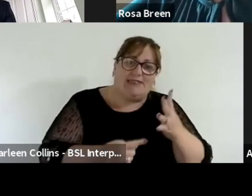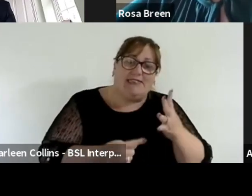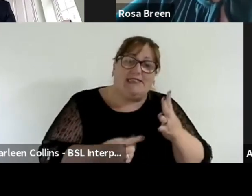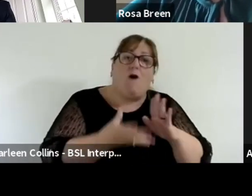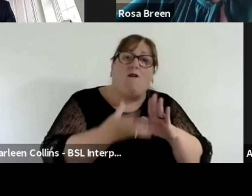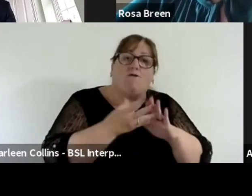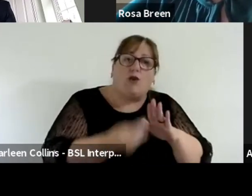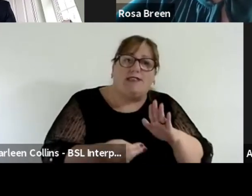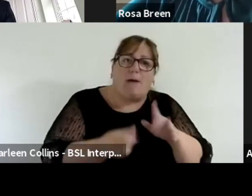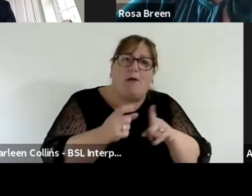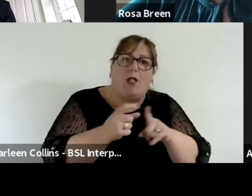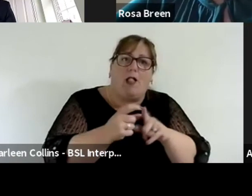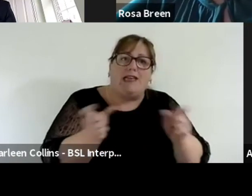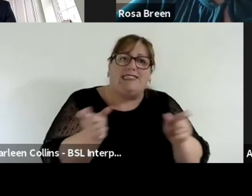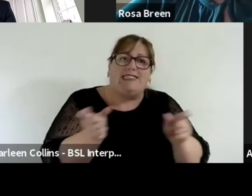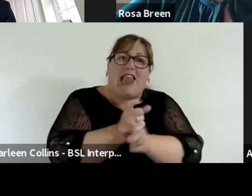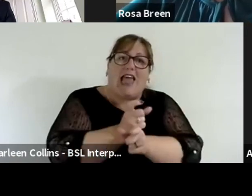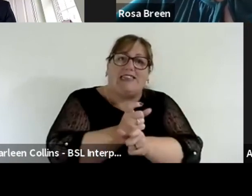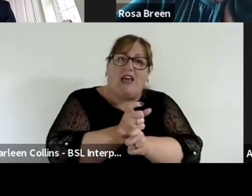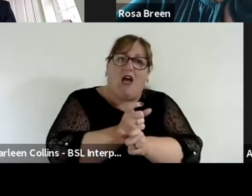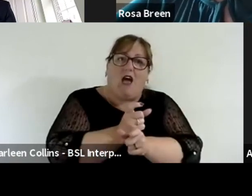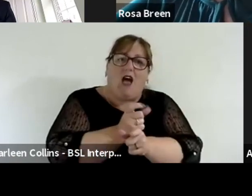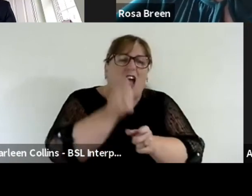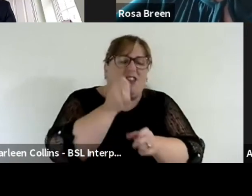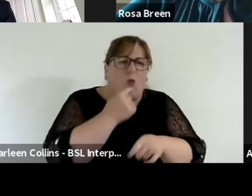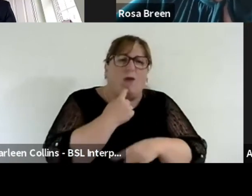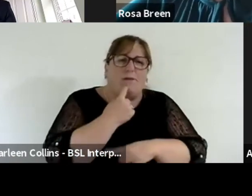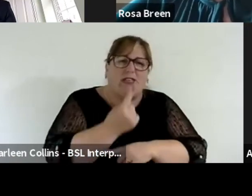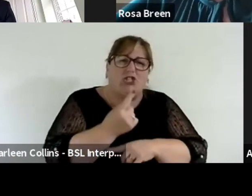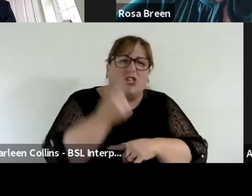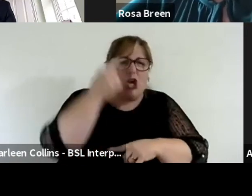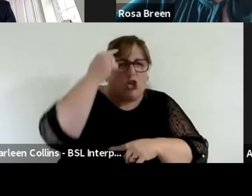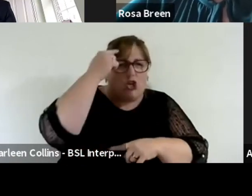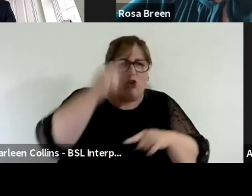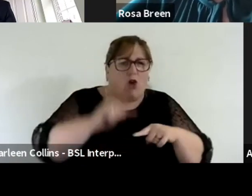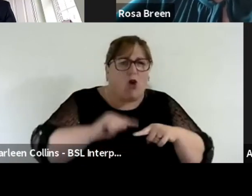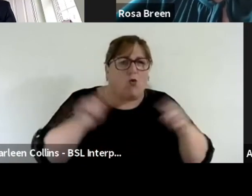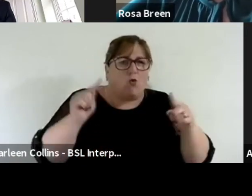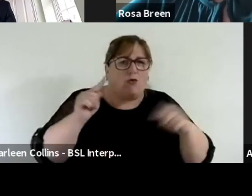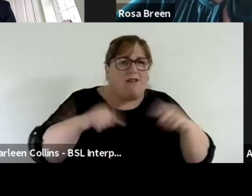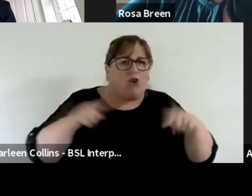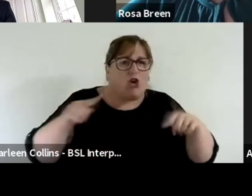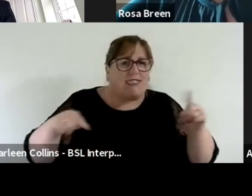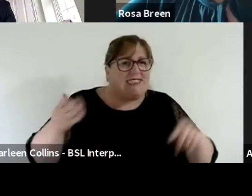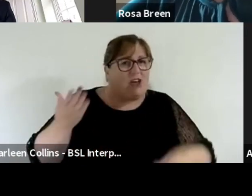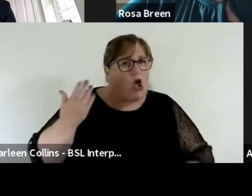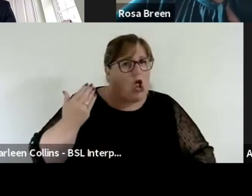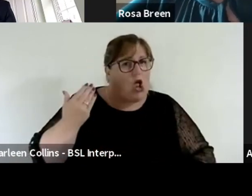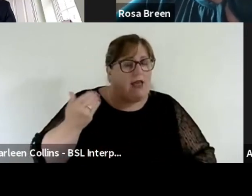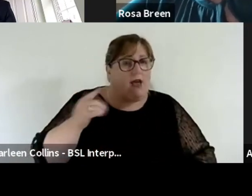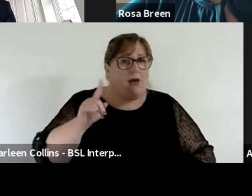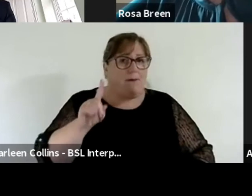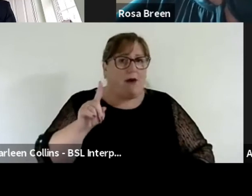How do the HMRC recruitment or organisation deal with hidden disabilities, for example dyslexia.